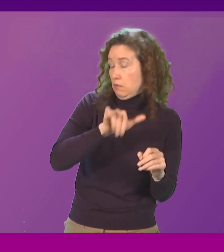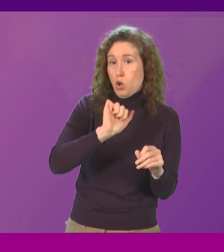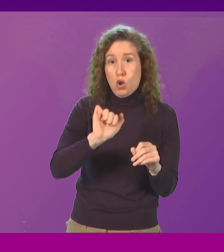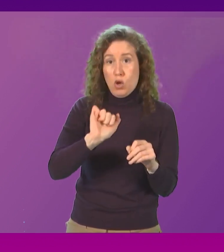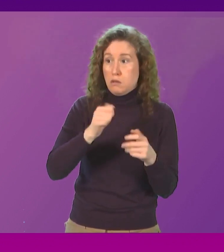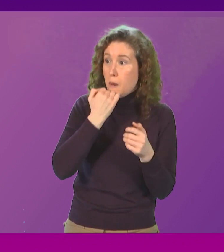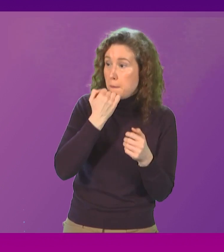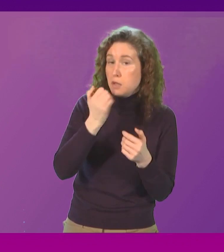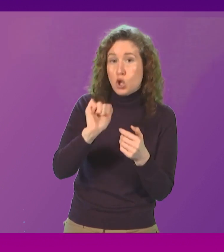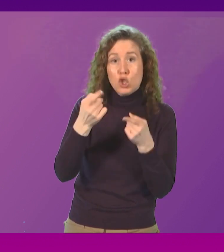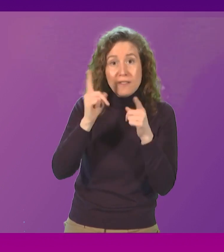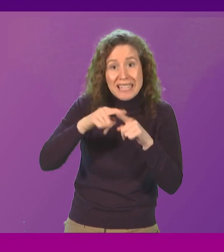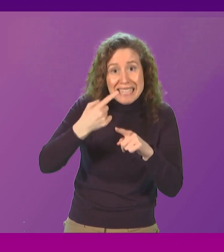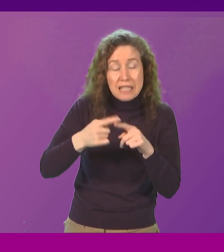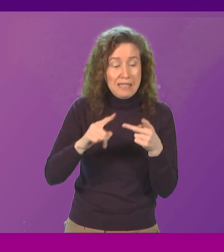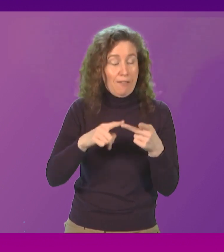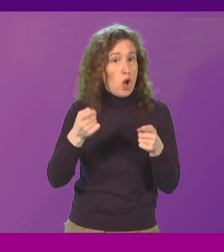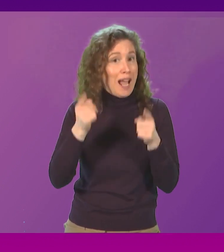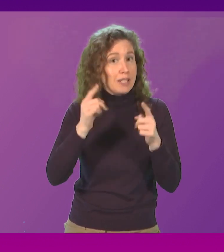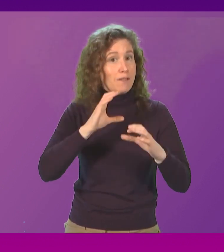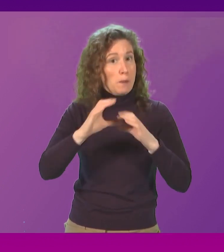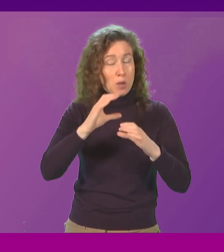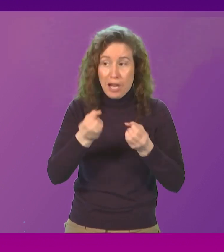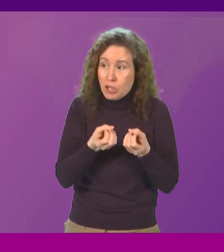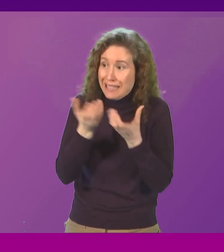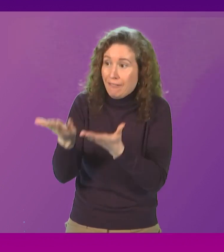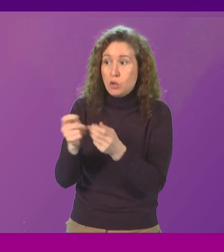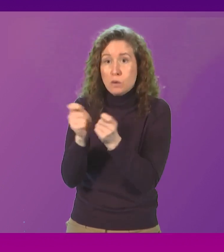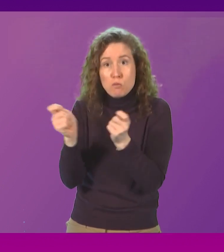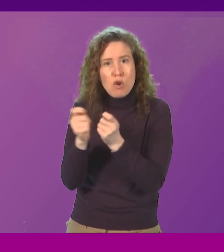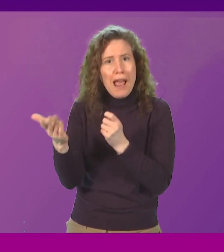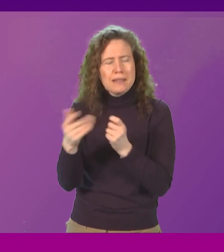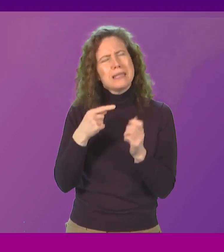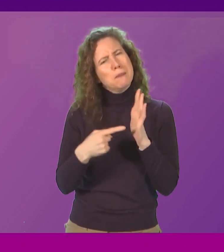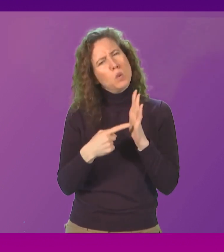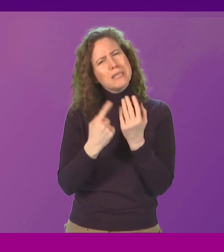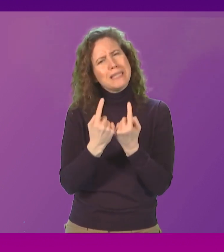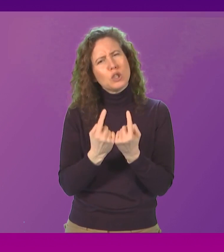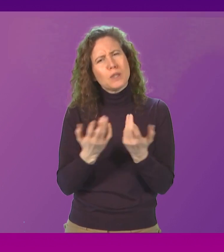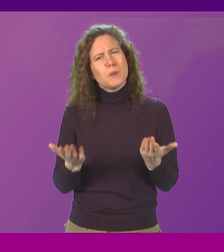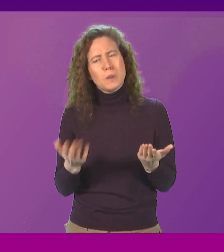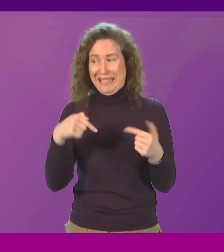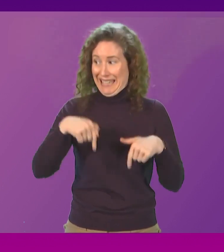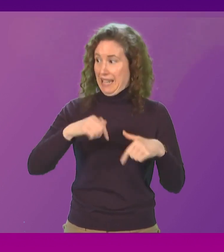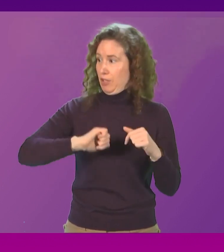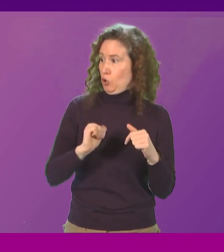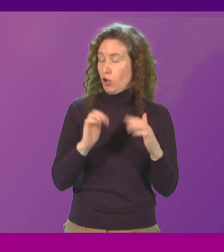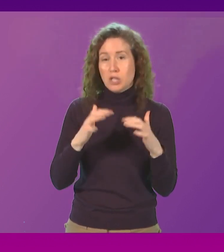and her head of communications issued to the press. This is an important issue here, in the Scottish Parliament.